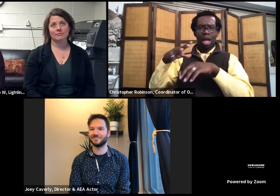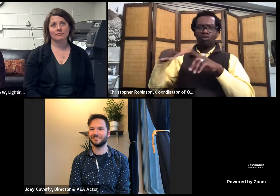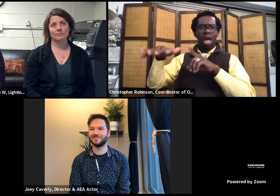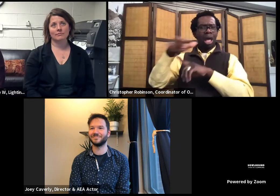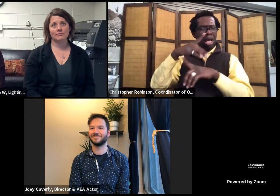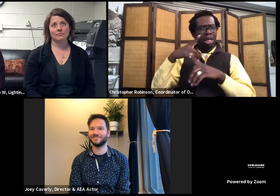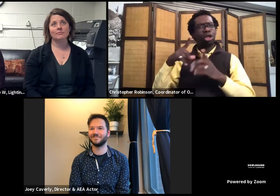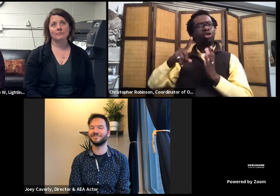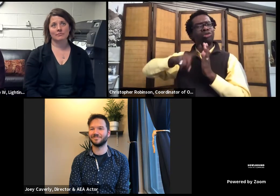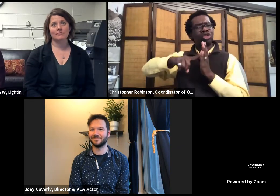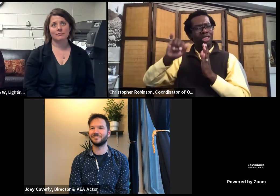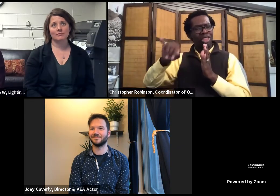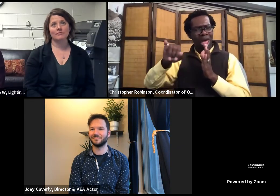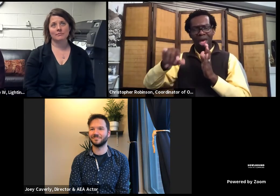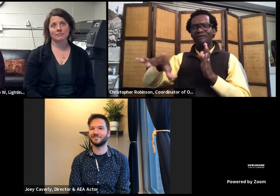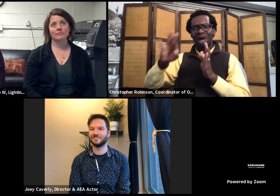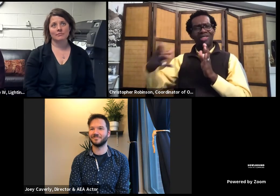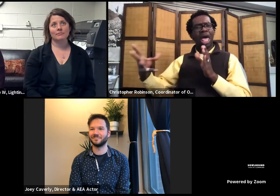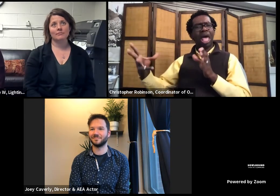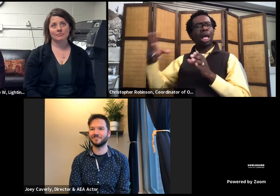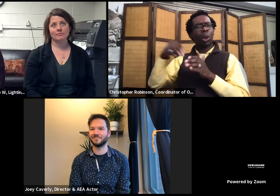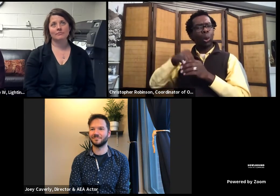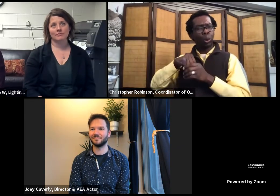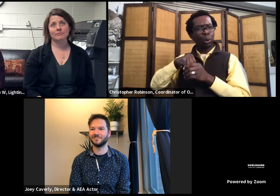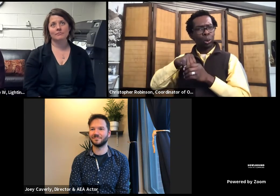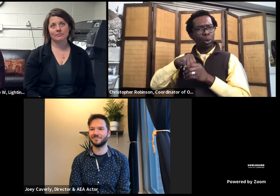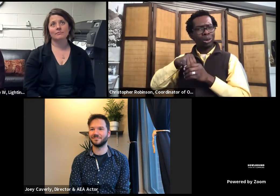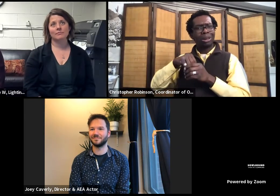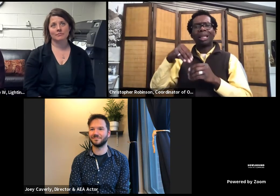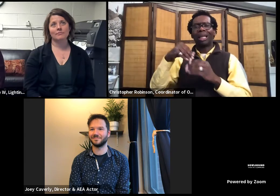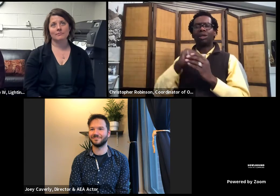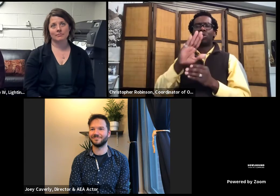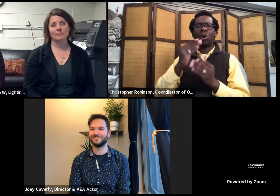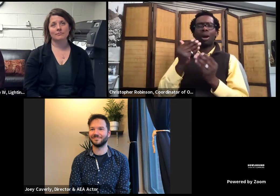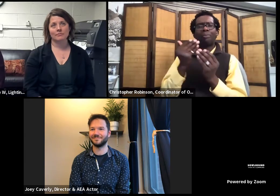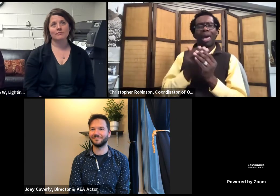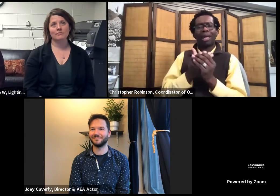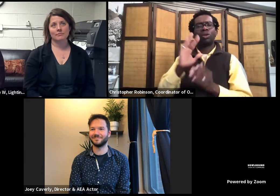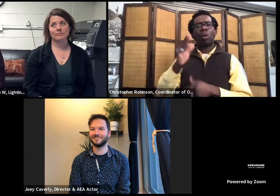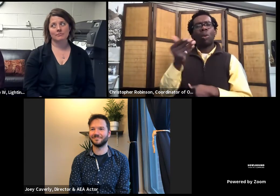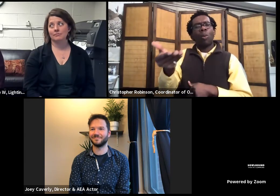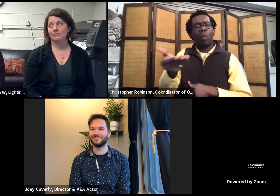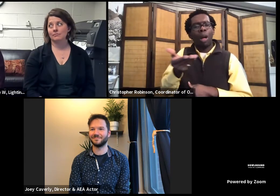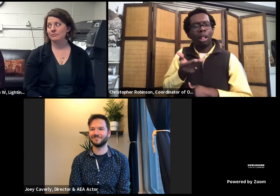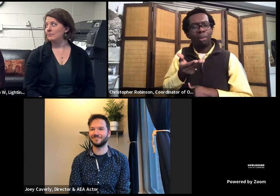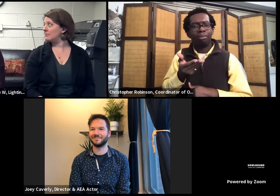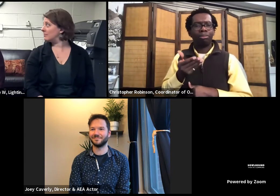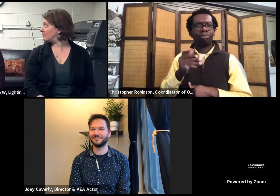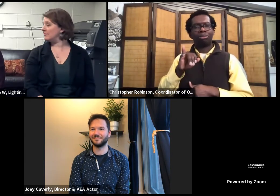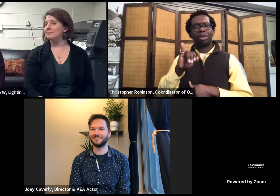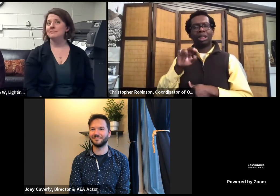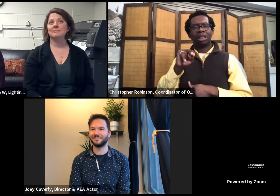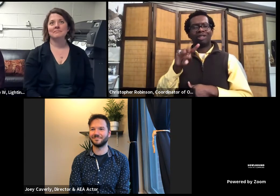the resources are often each there, they look on each other, so I find that if you can include that in the invitation,